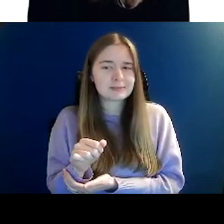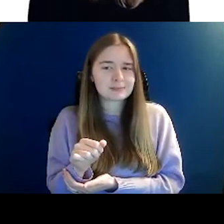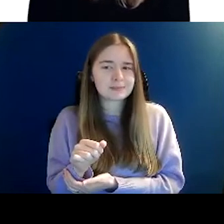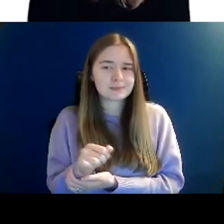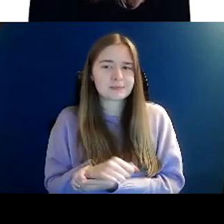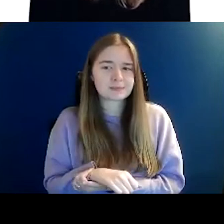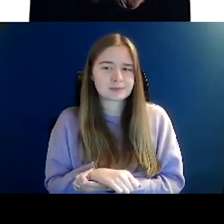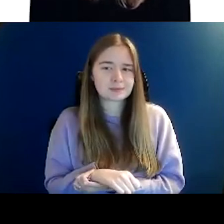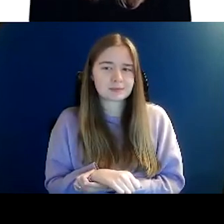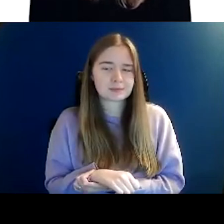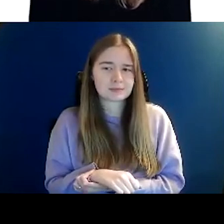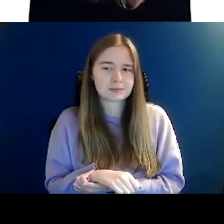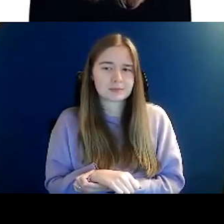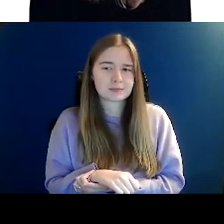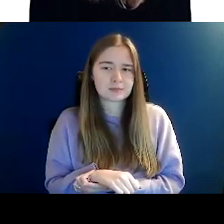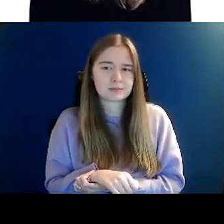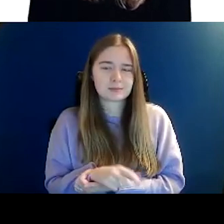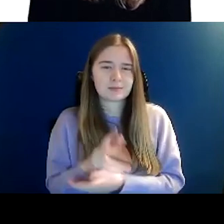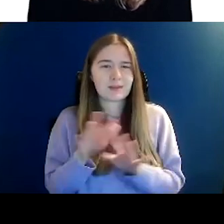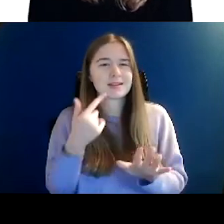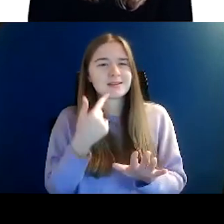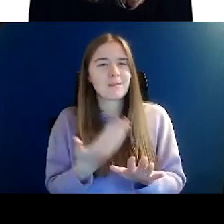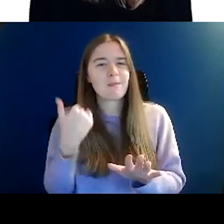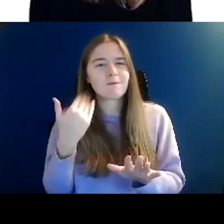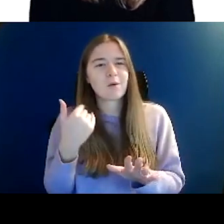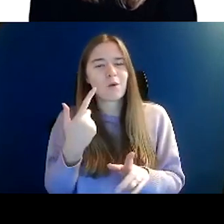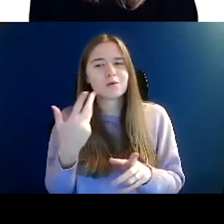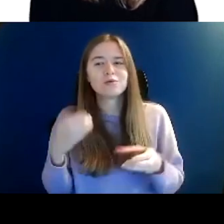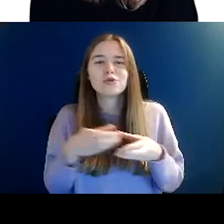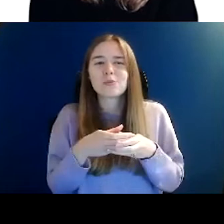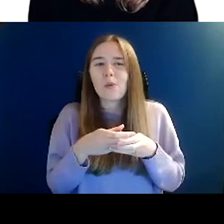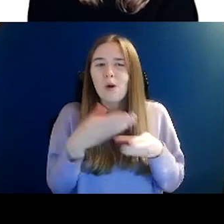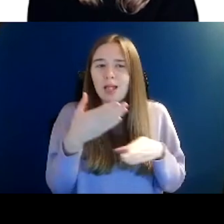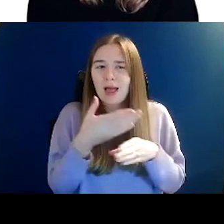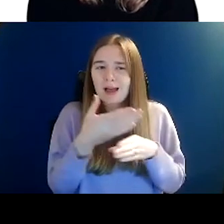it's kind of like I mentioned before, I think a lot of small actions are being taken